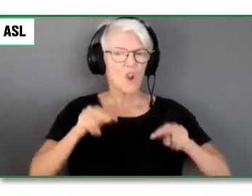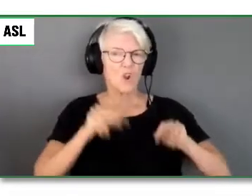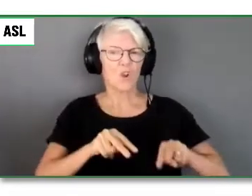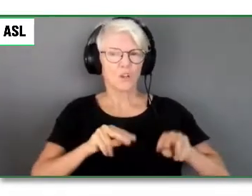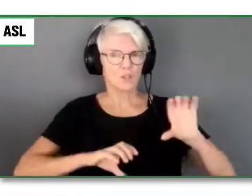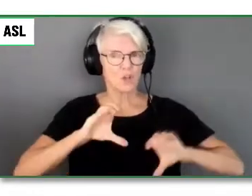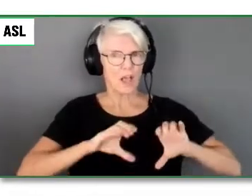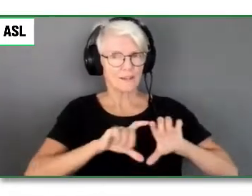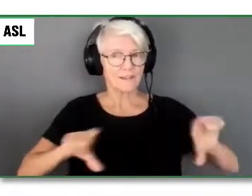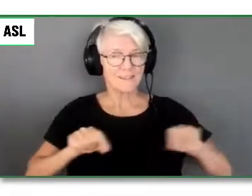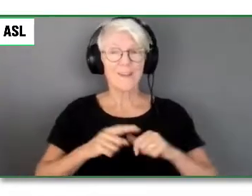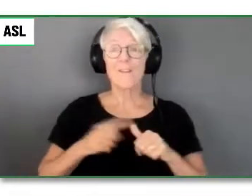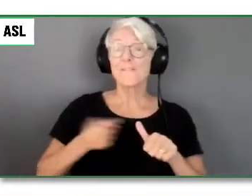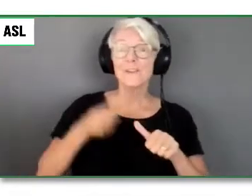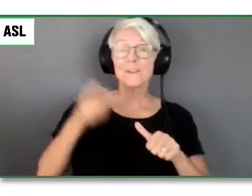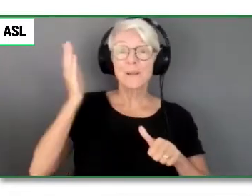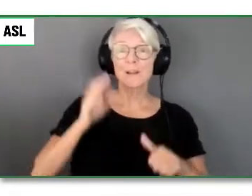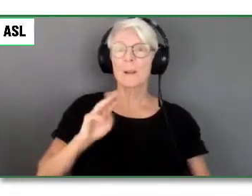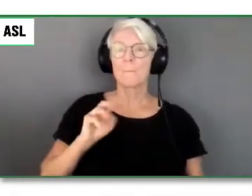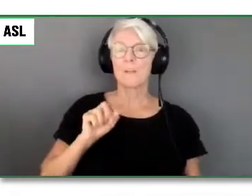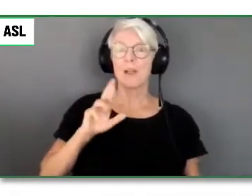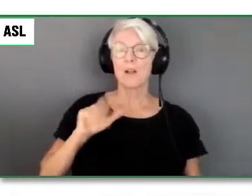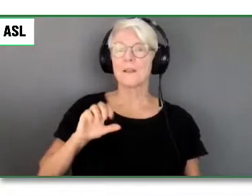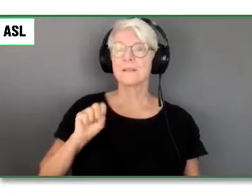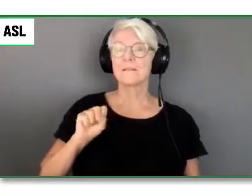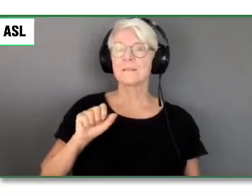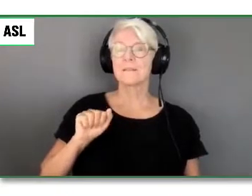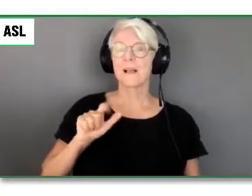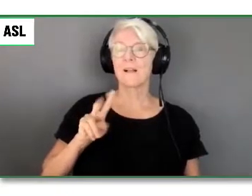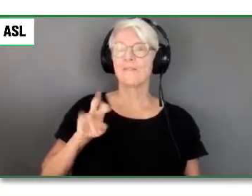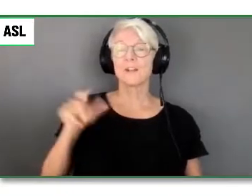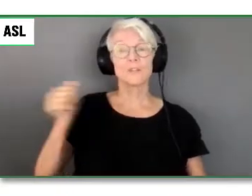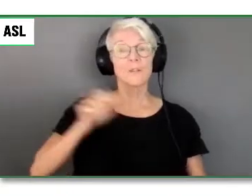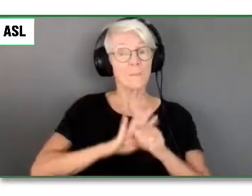Salvani. Mary was an ambassador for the Alberta Park's Push to Open Program and